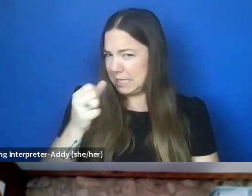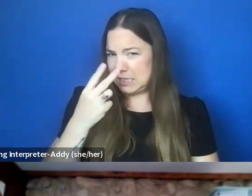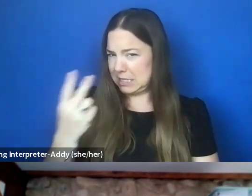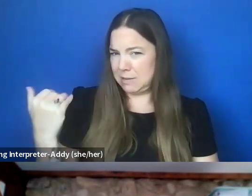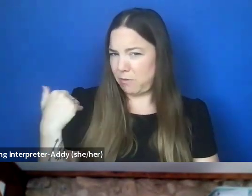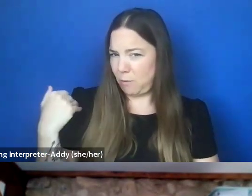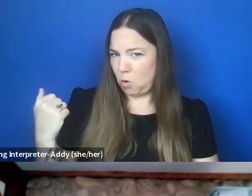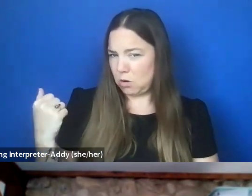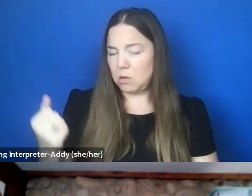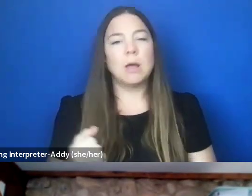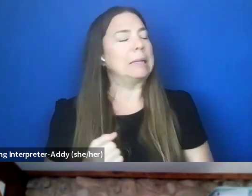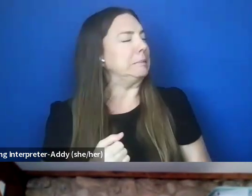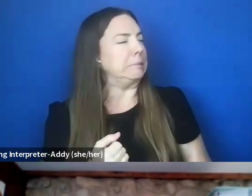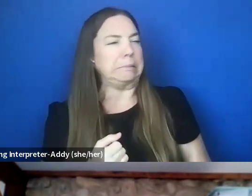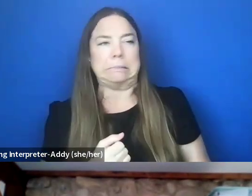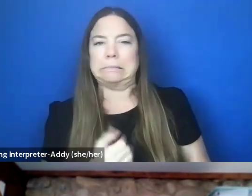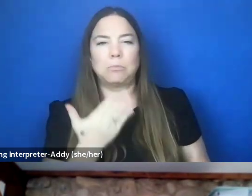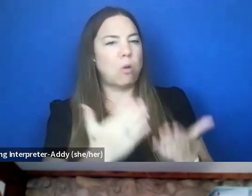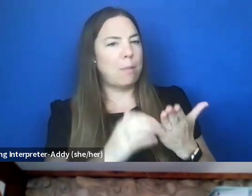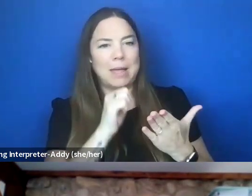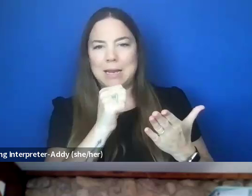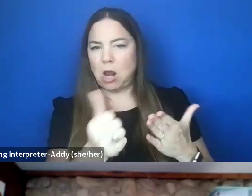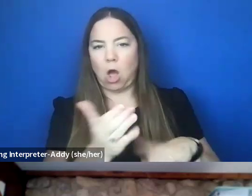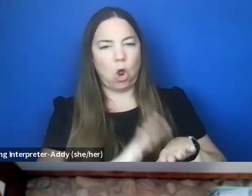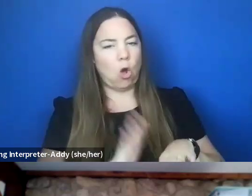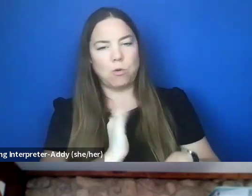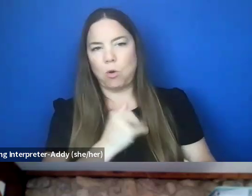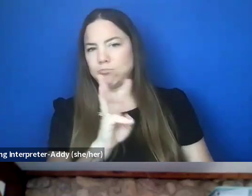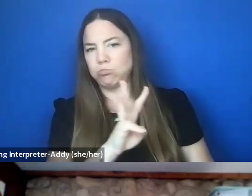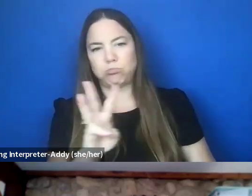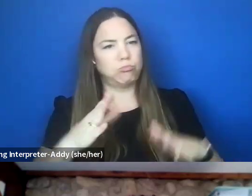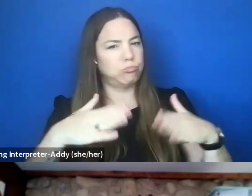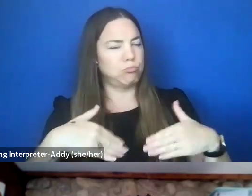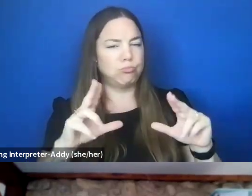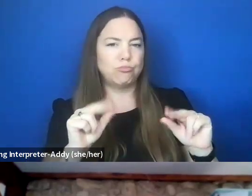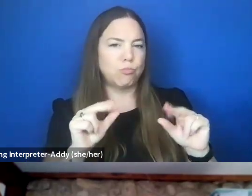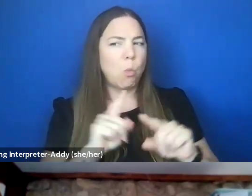Elissa w/ APRIL: Probably not. It's fine, not on the website, though I'm sure it is included.